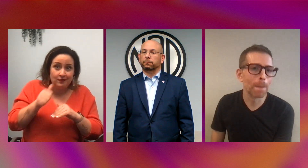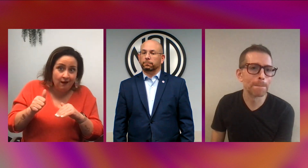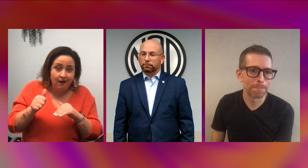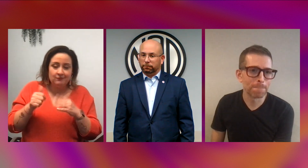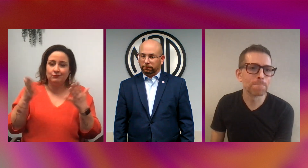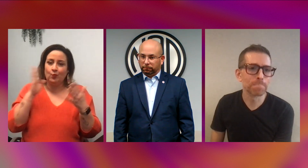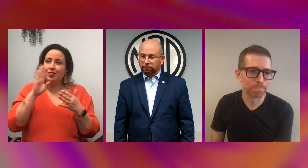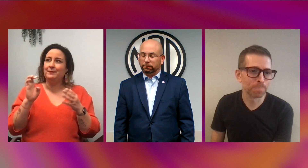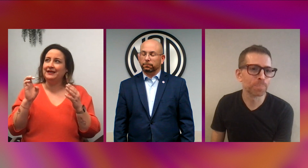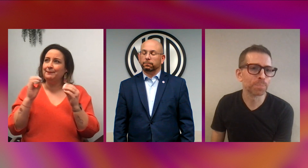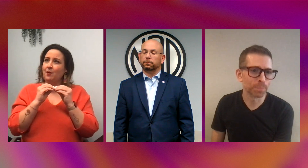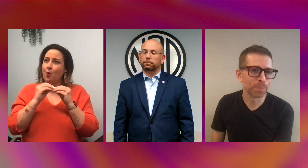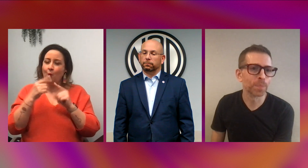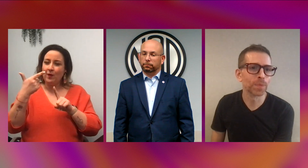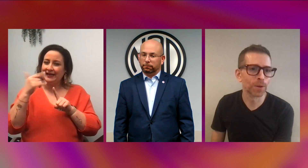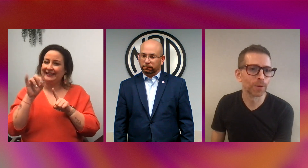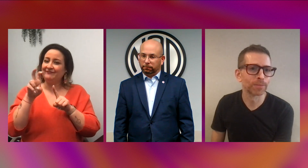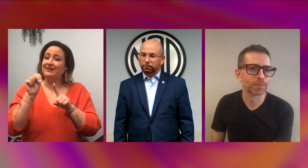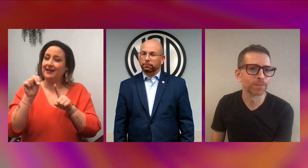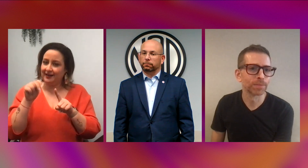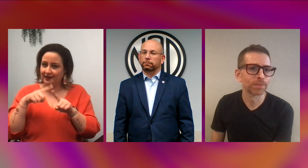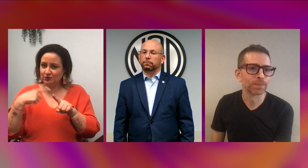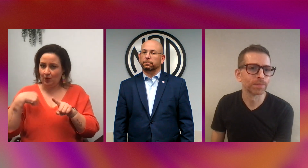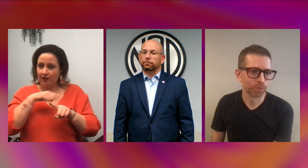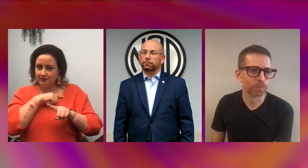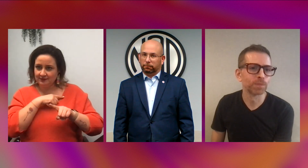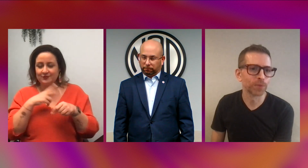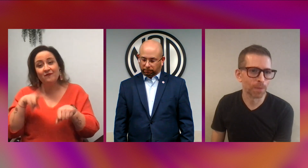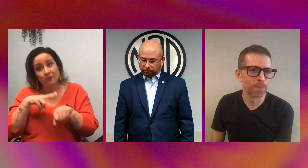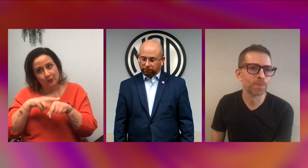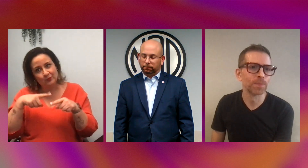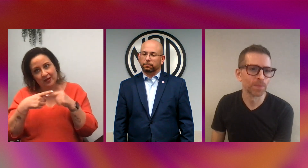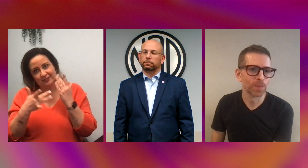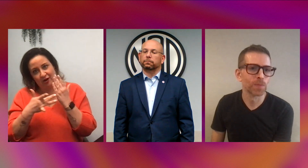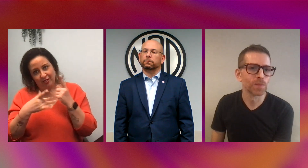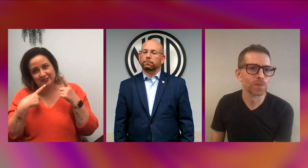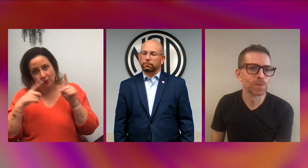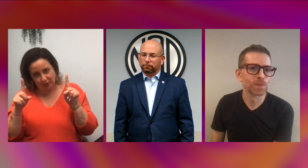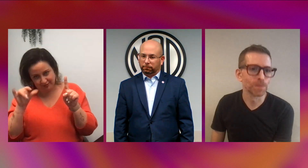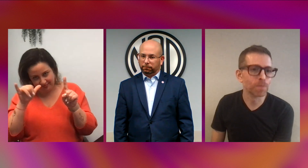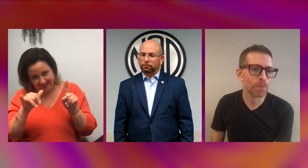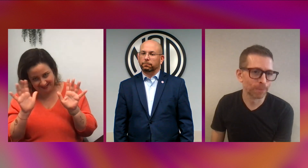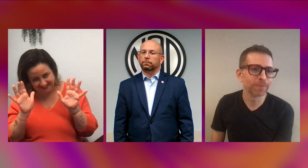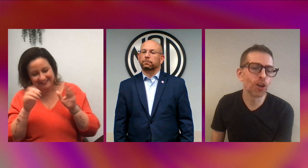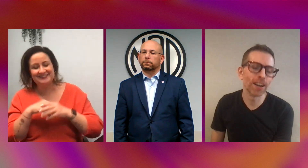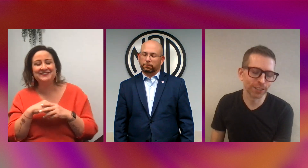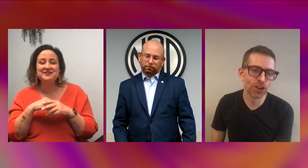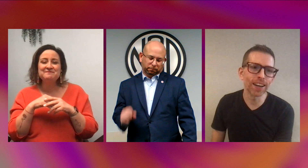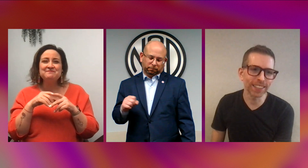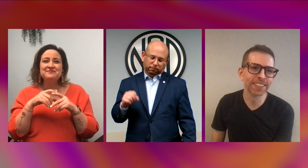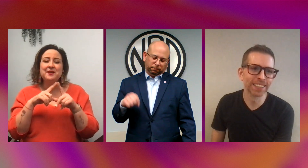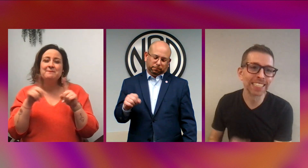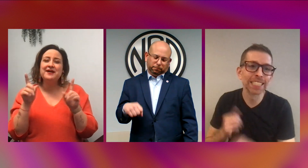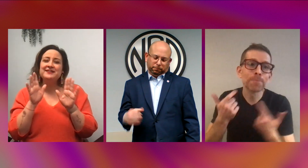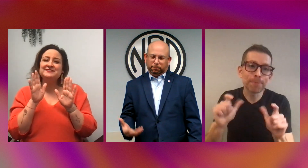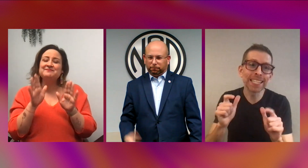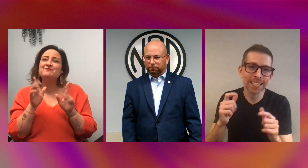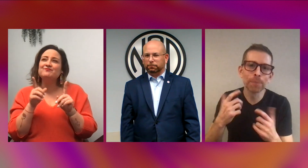would they accommodate us or not? Because it would be automatically given to us if technology could work out that way.